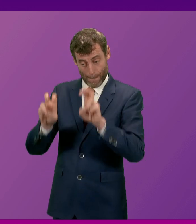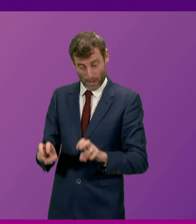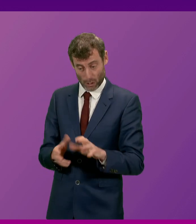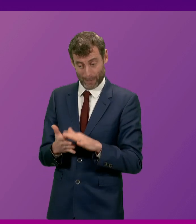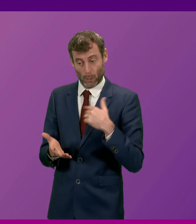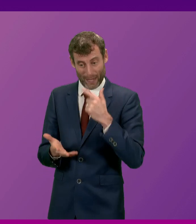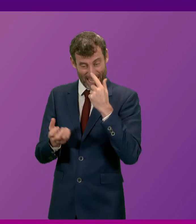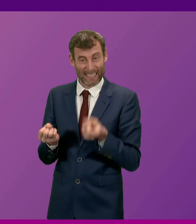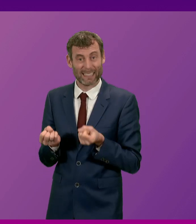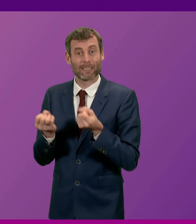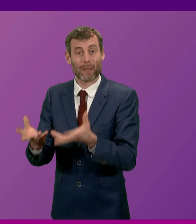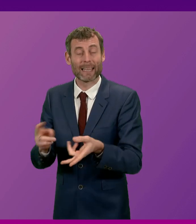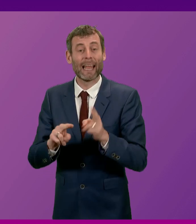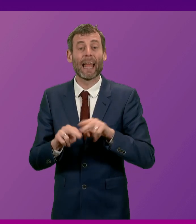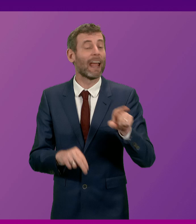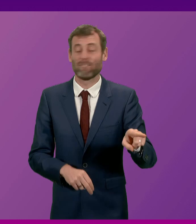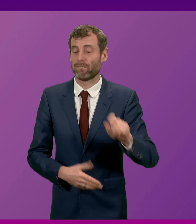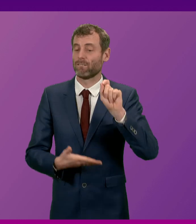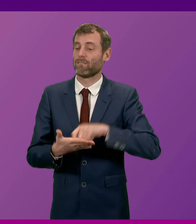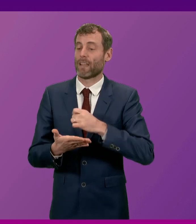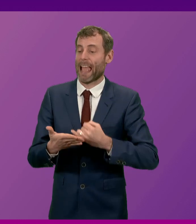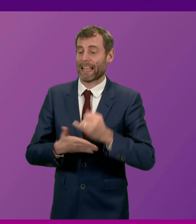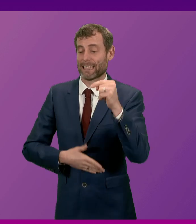that the Labour Party is turning its back on those in our country who depend on social care, which it